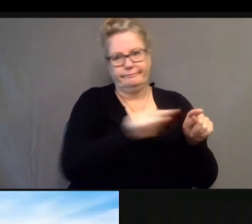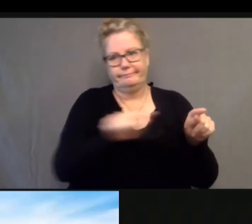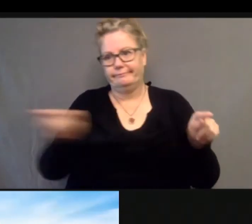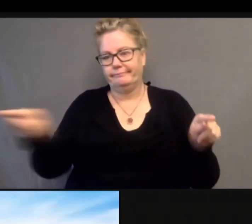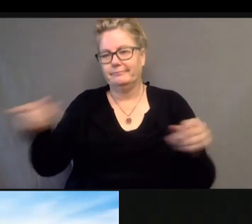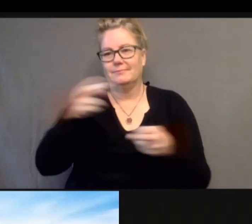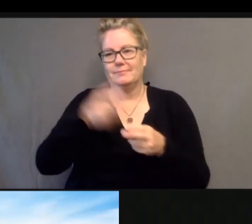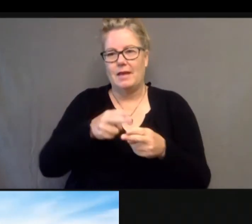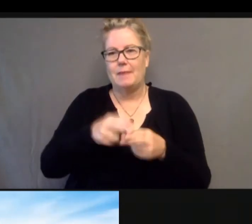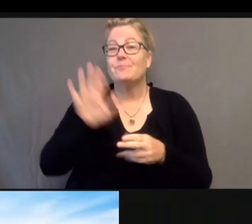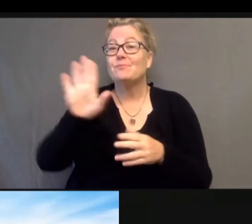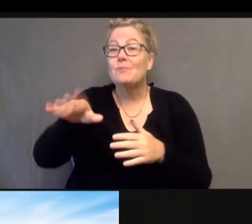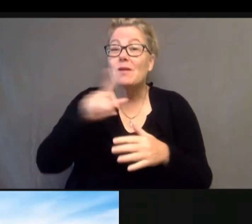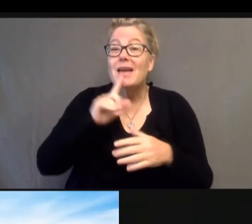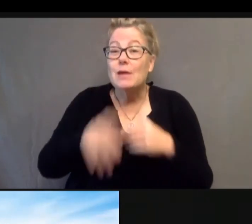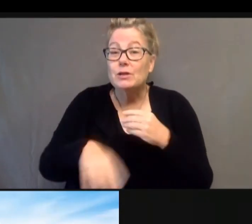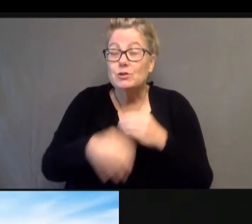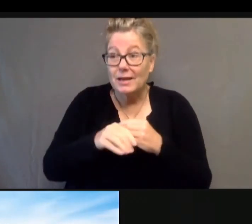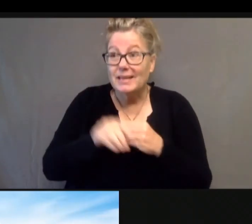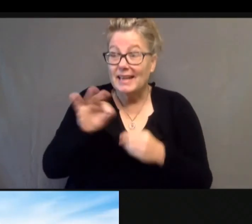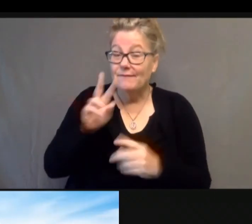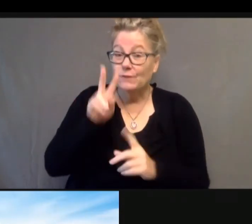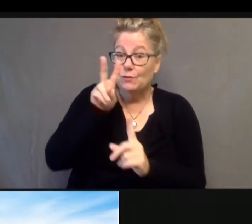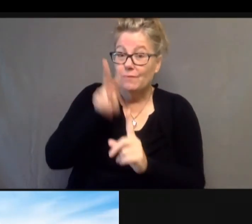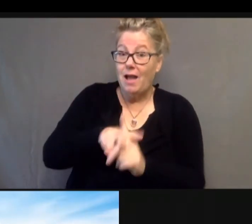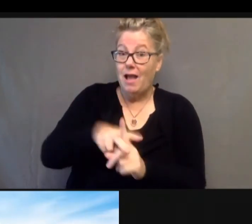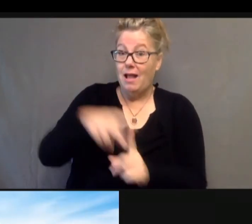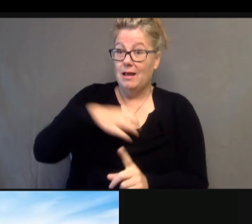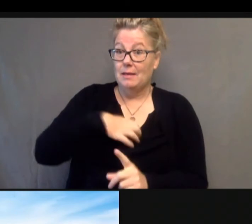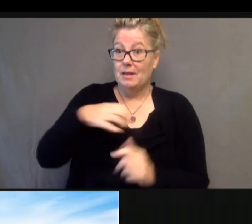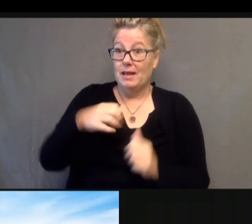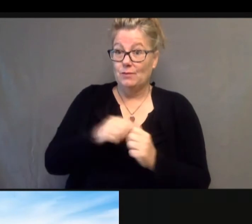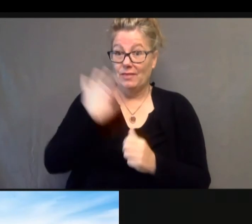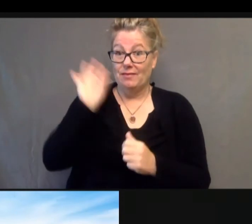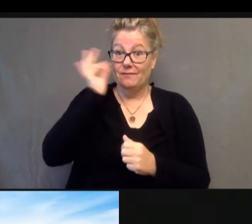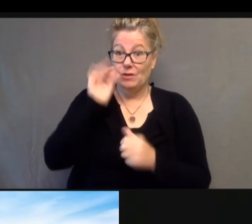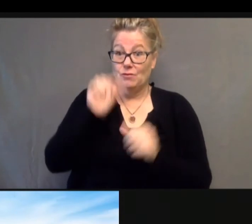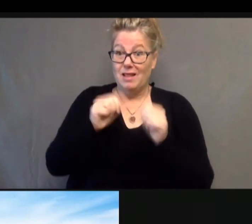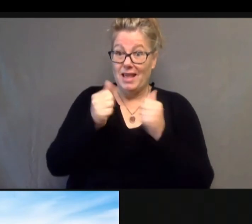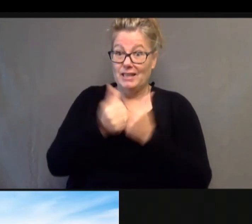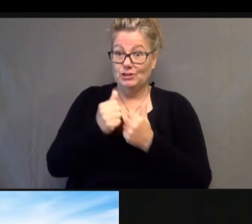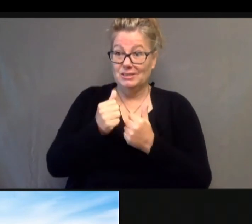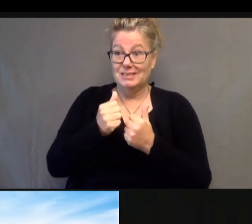file a complaint with one of the federal agencies that I mentioned, your name is not disclosed